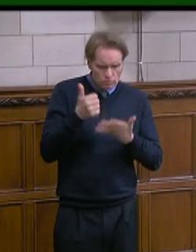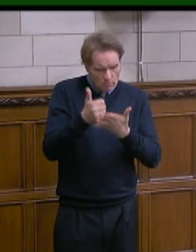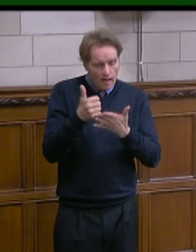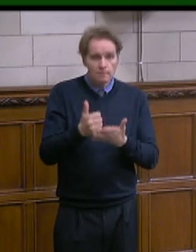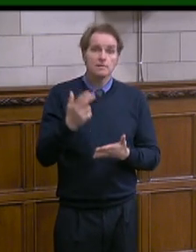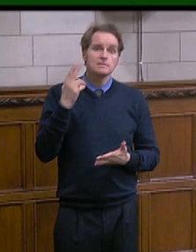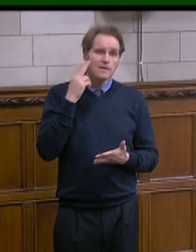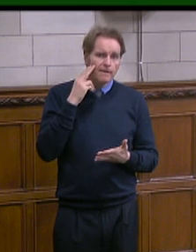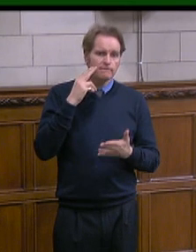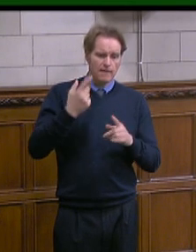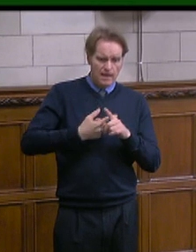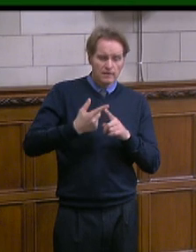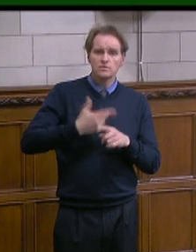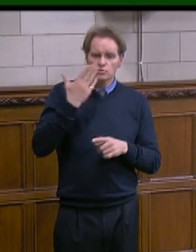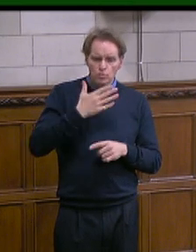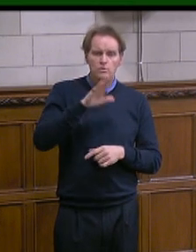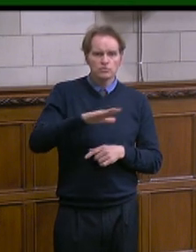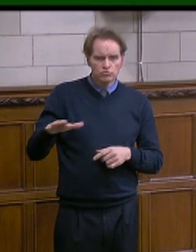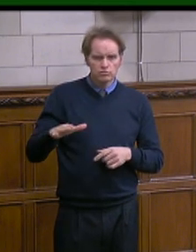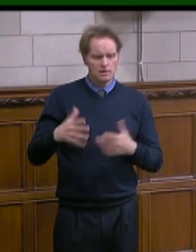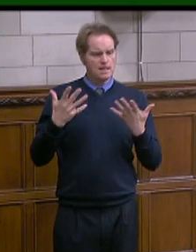but much more—it is tantamount to insulting them.